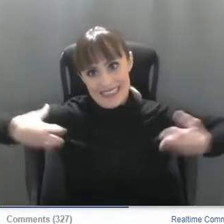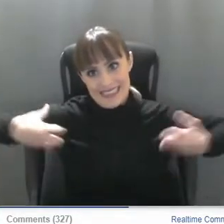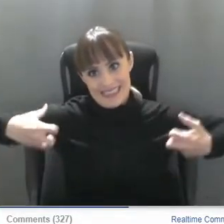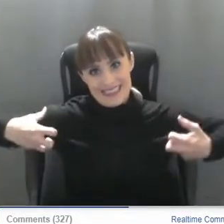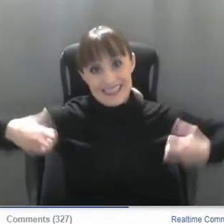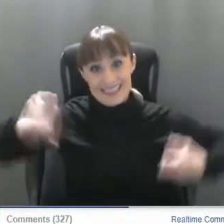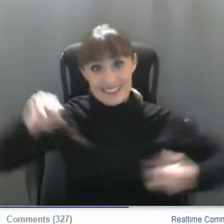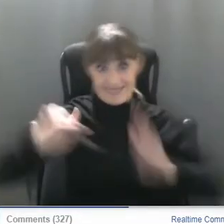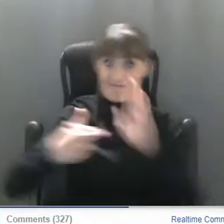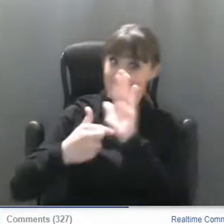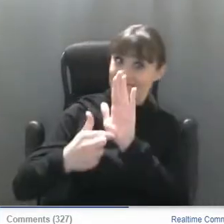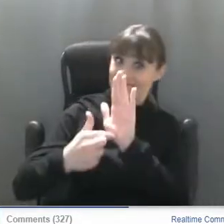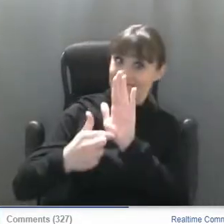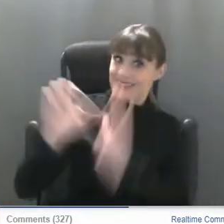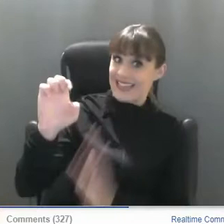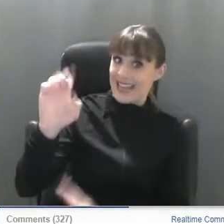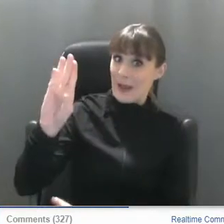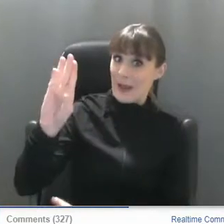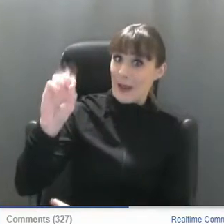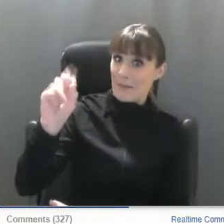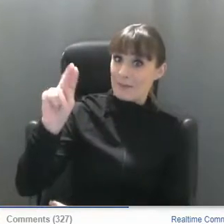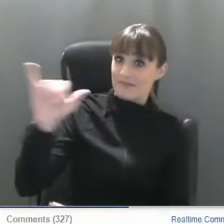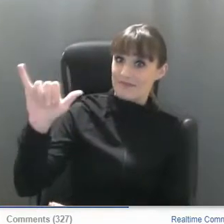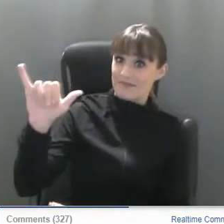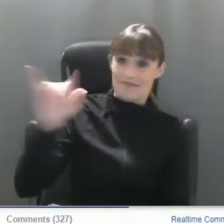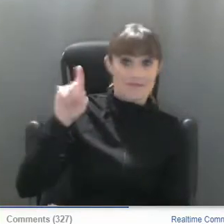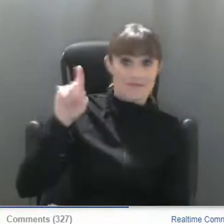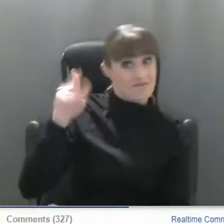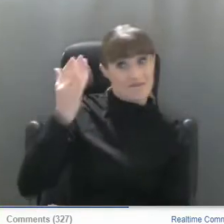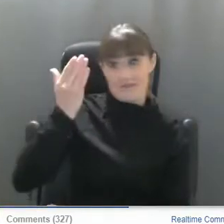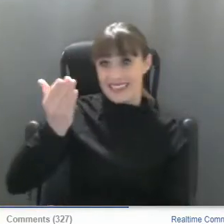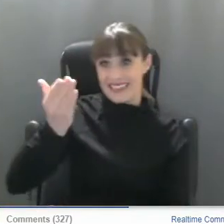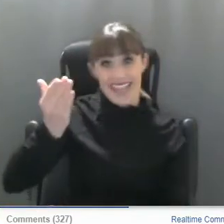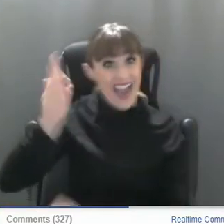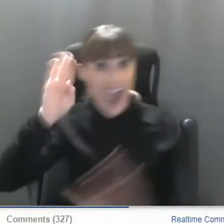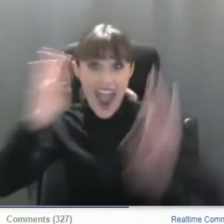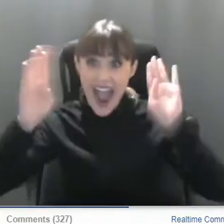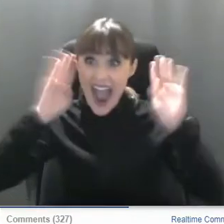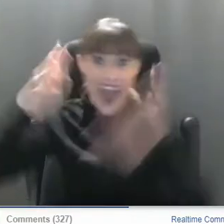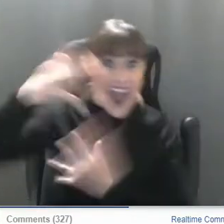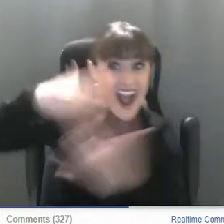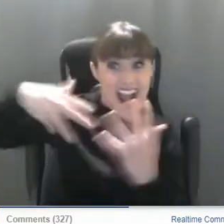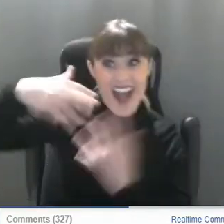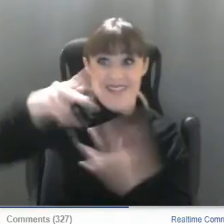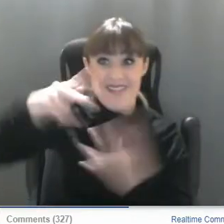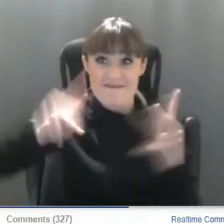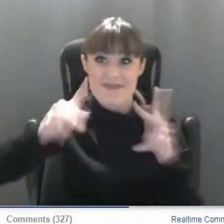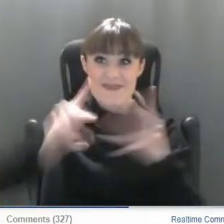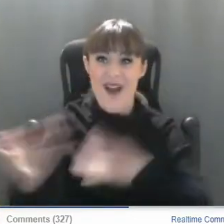over there. Ebony has been down on his mesh pretty much all day, saying "hi"